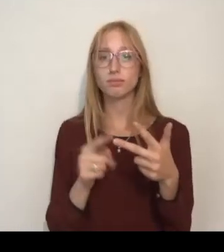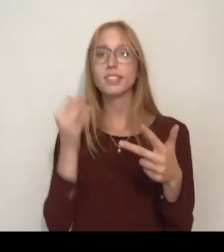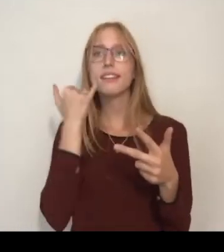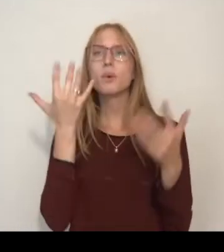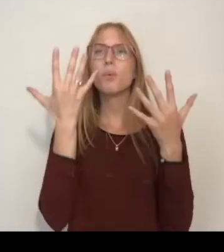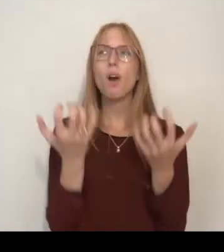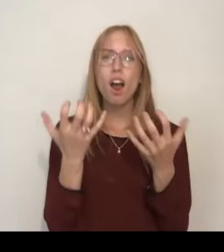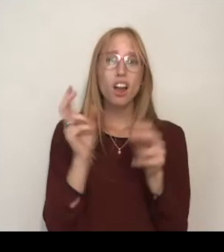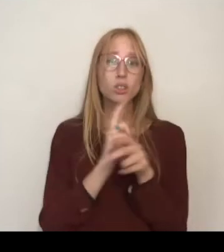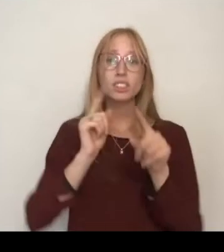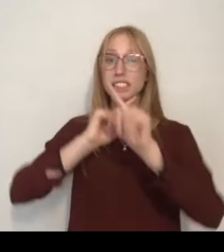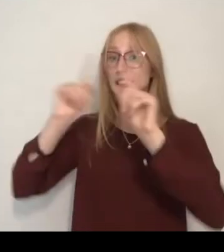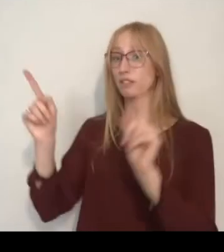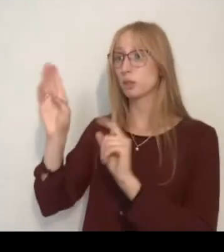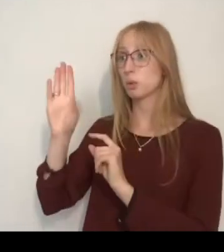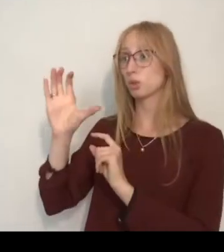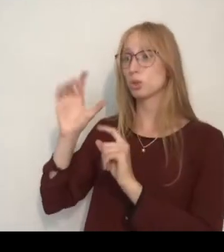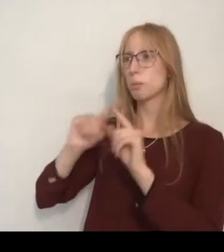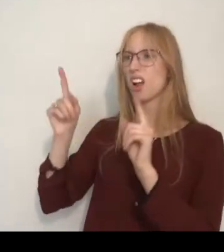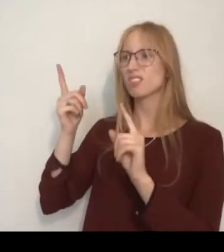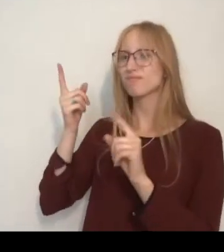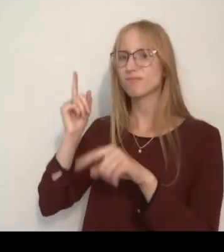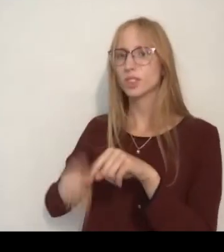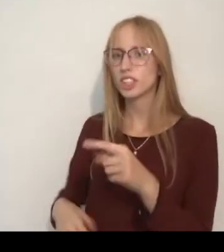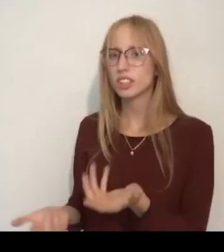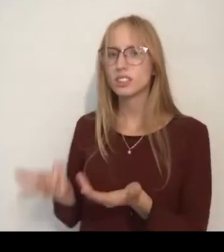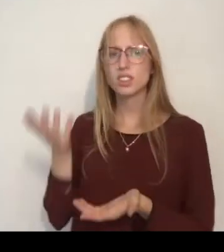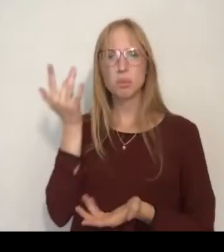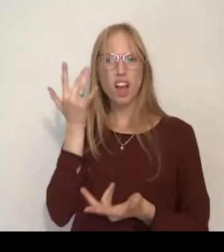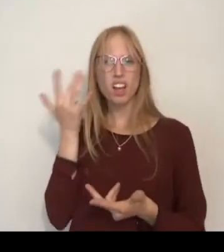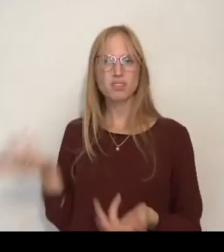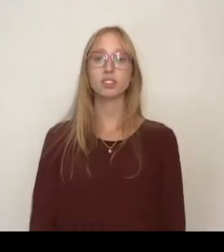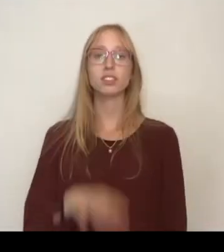Number 3. If you had a preferred method you wanted to use, but couldn't, why is that?